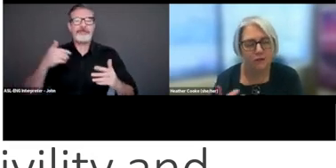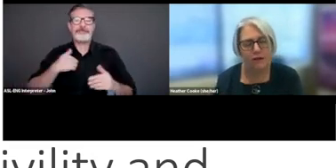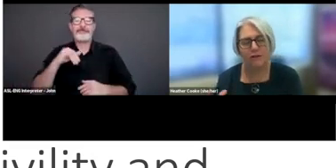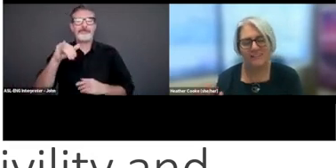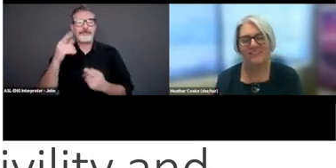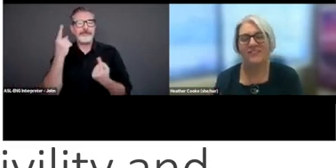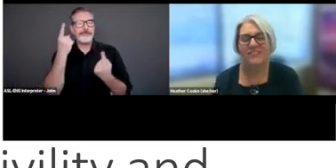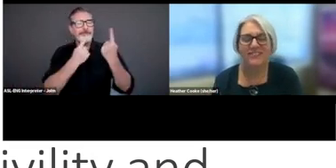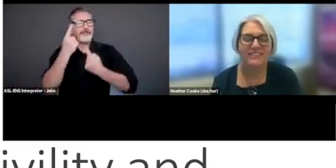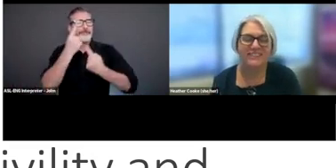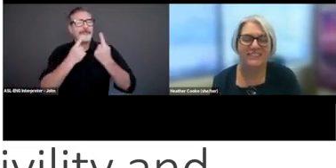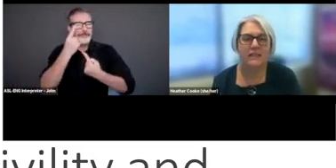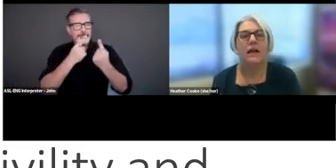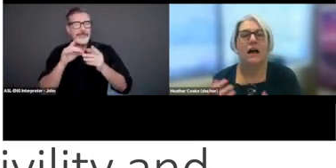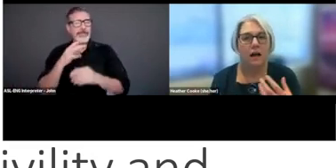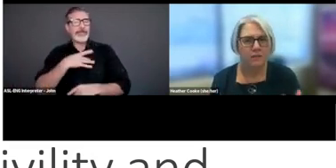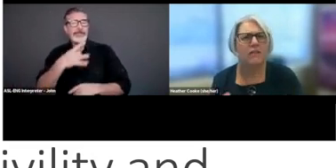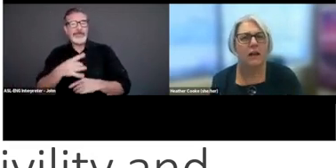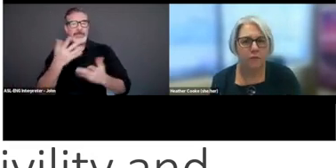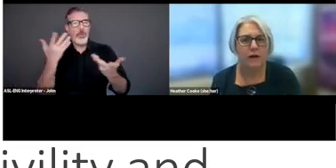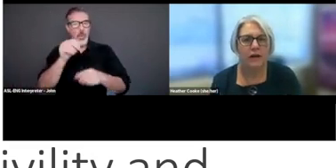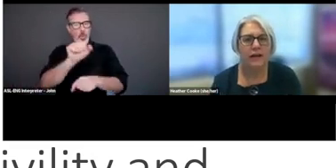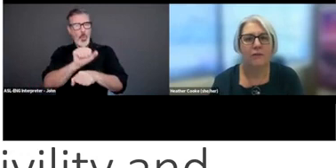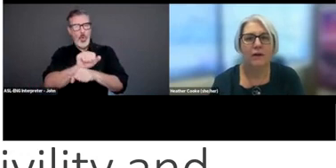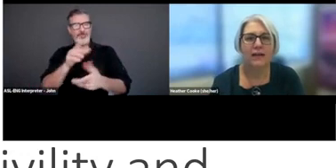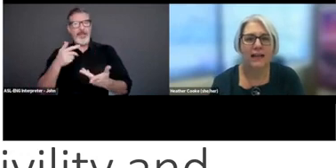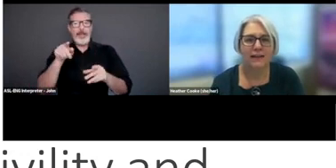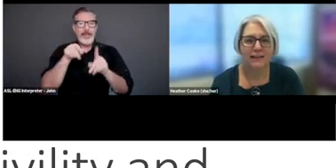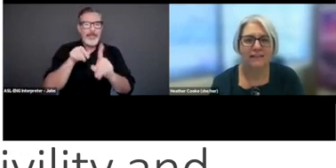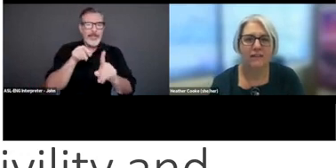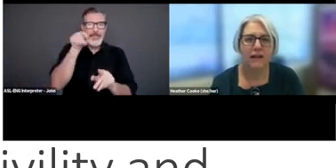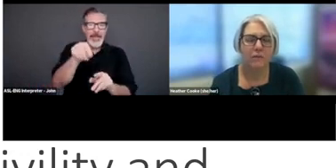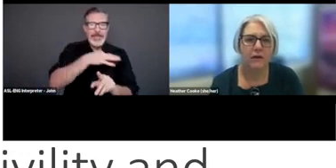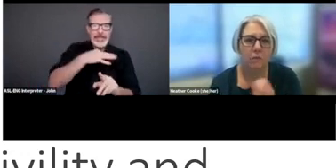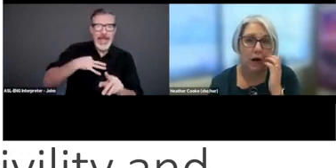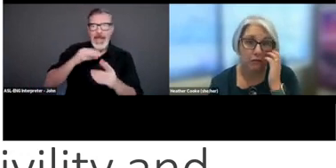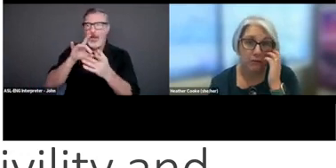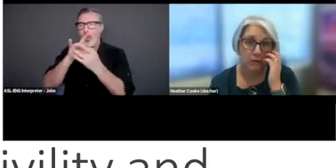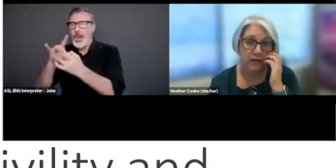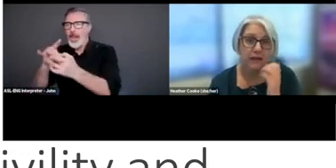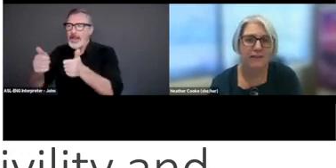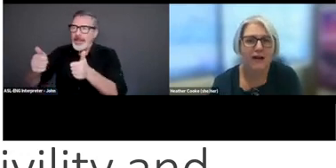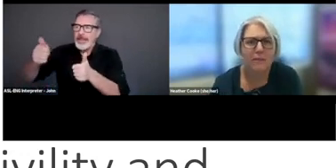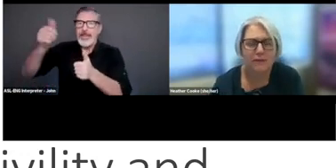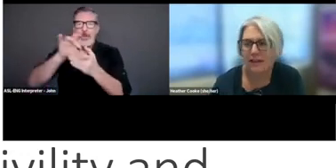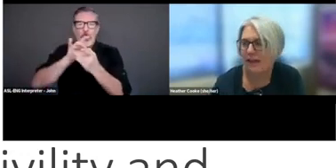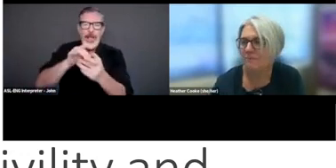was doctoral research, this is kind of where I where I landed. And so that's what we're going to walk through and and talk about today.